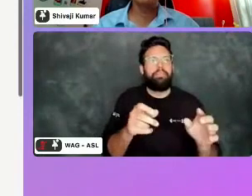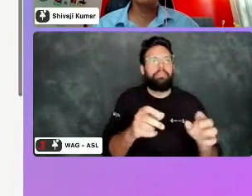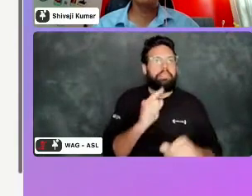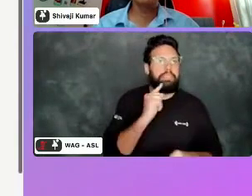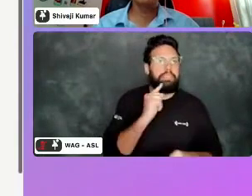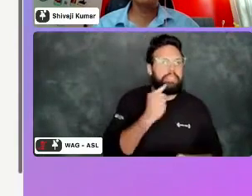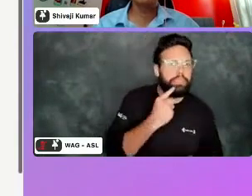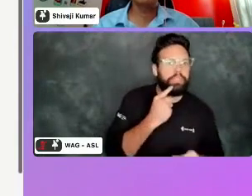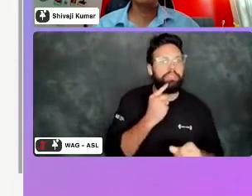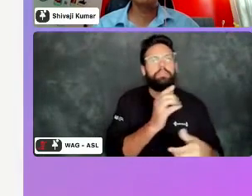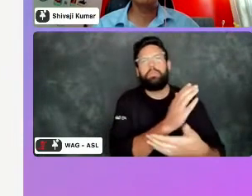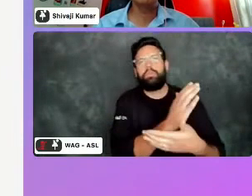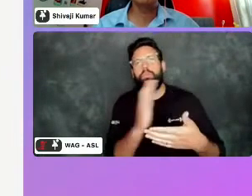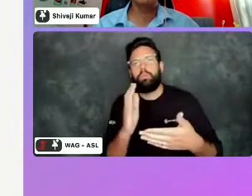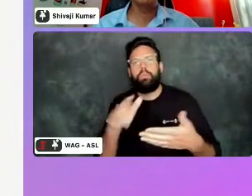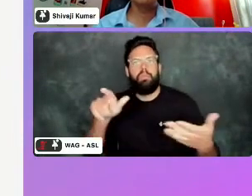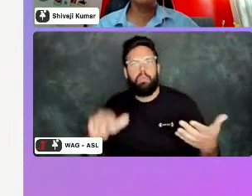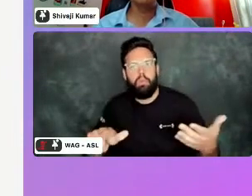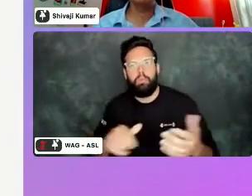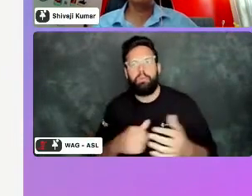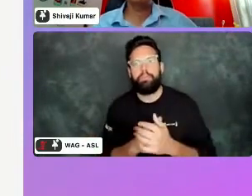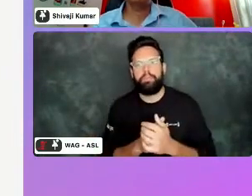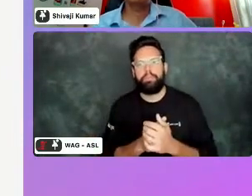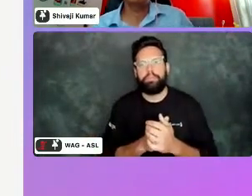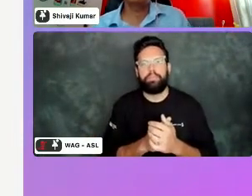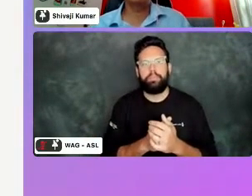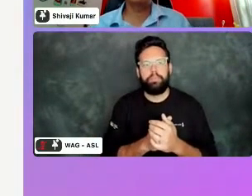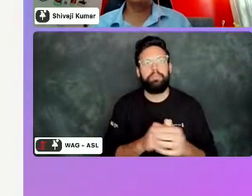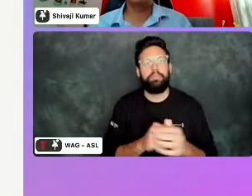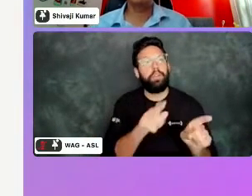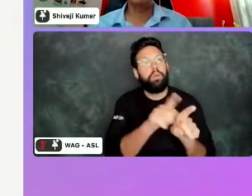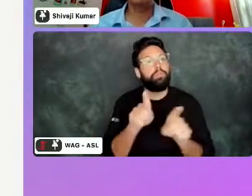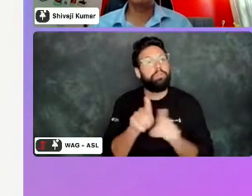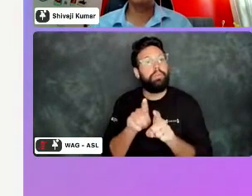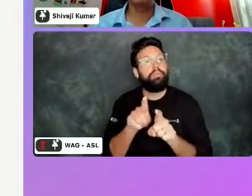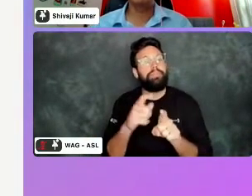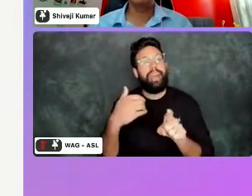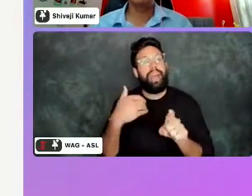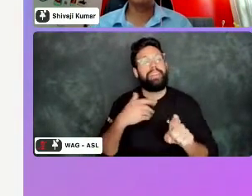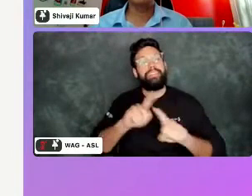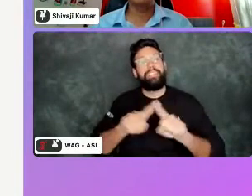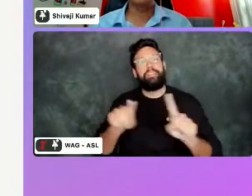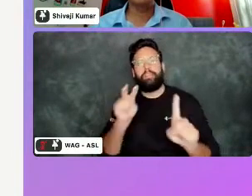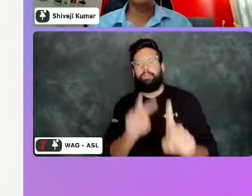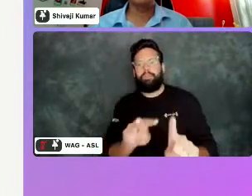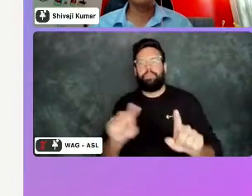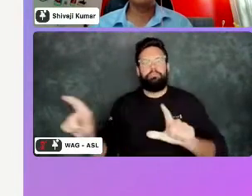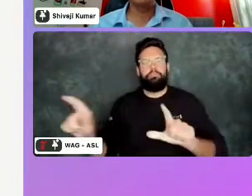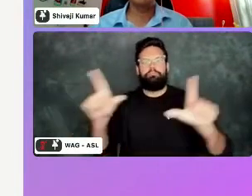This also contains a issues view that you can filter based on the links you click from the overview,